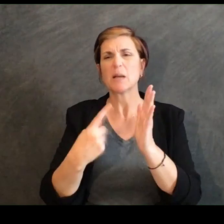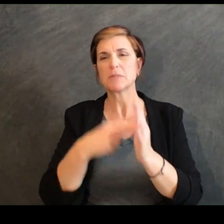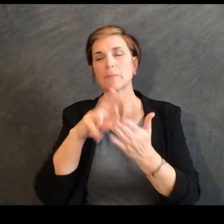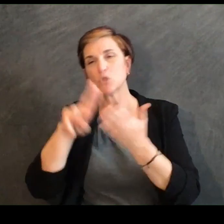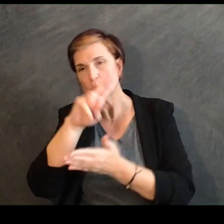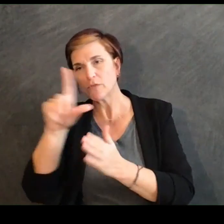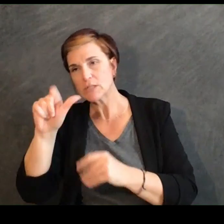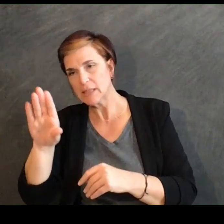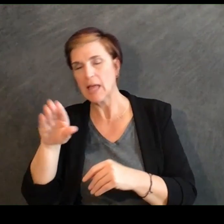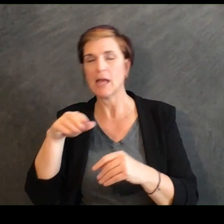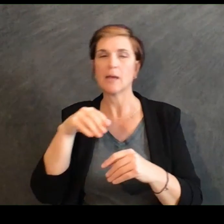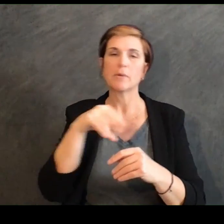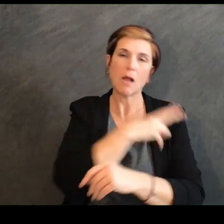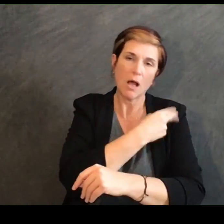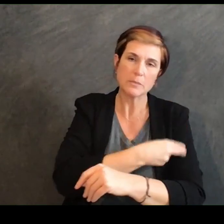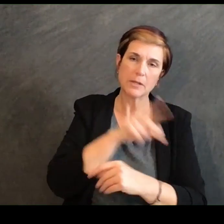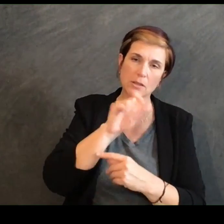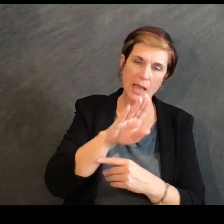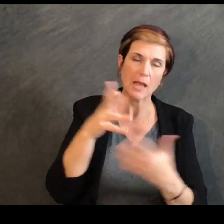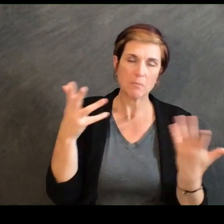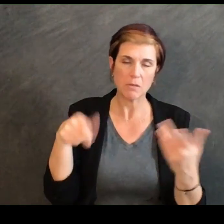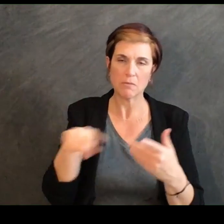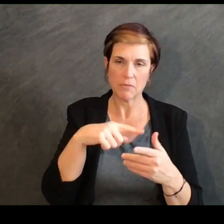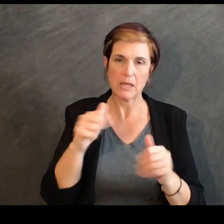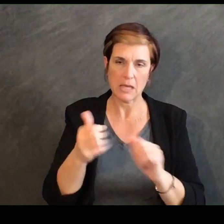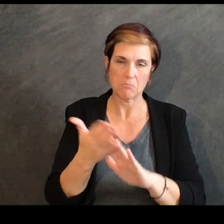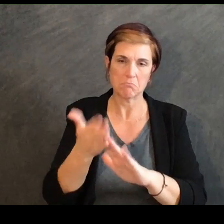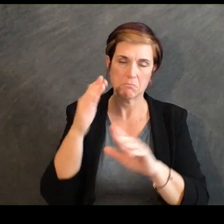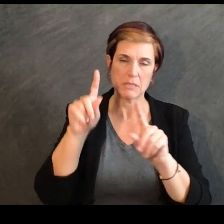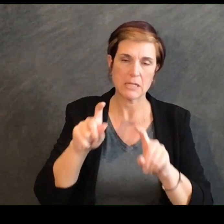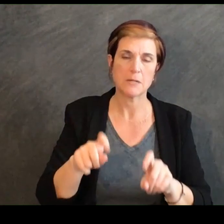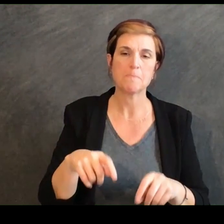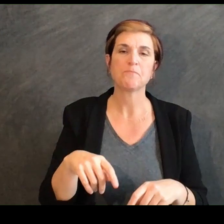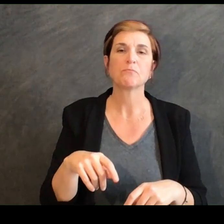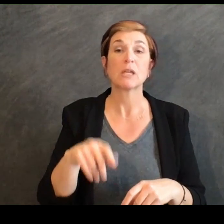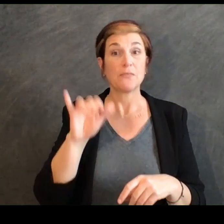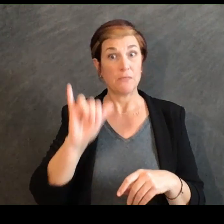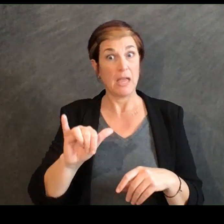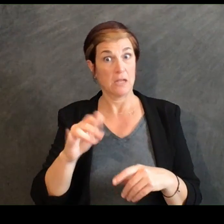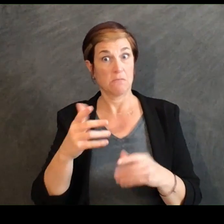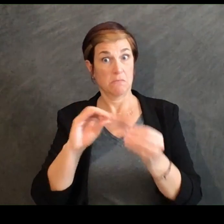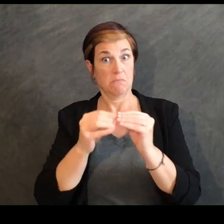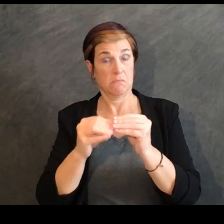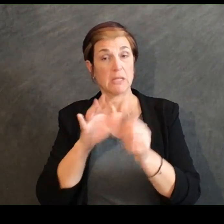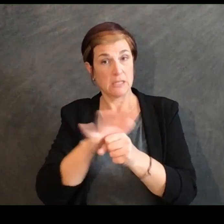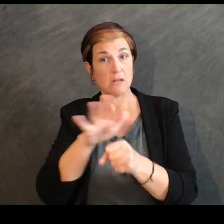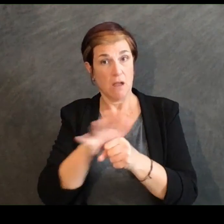tests it's generally adequate for an infectious disease or for people getting